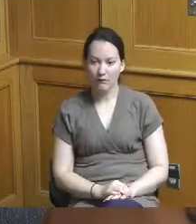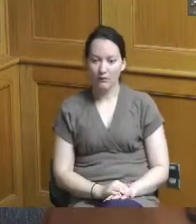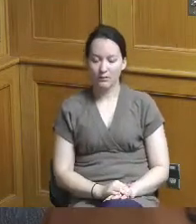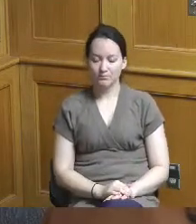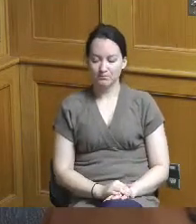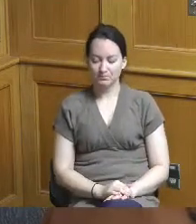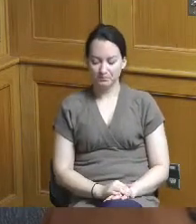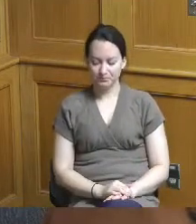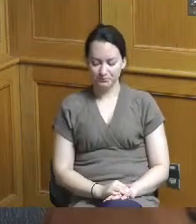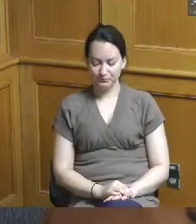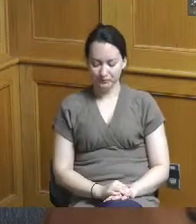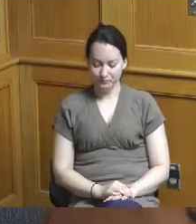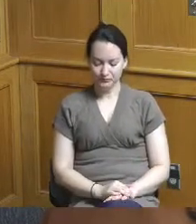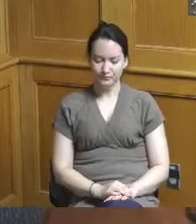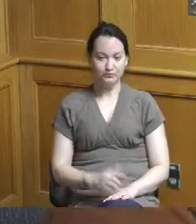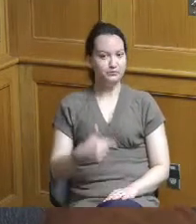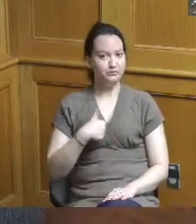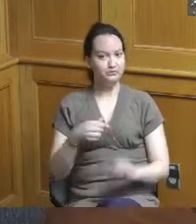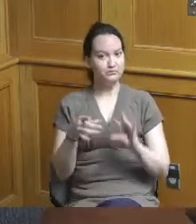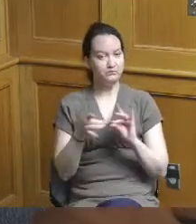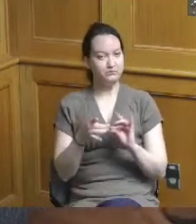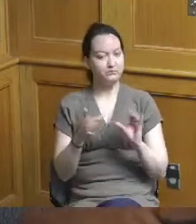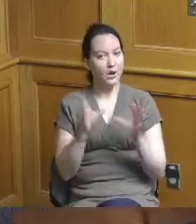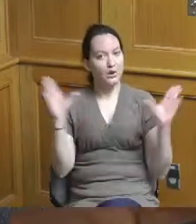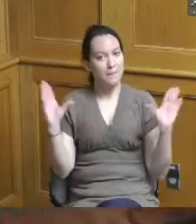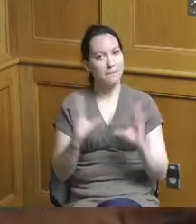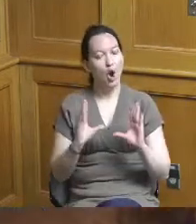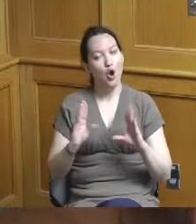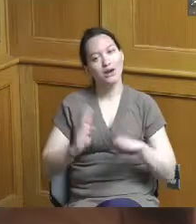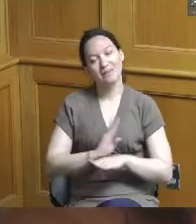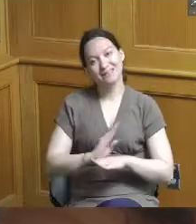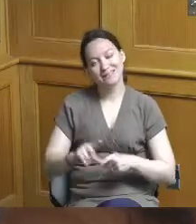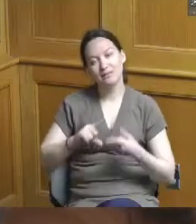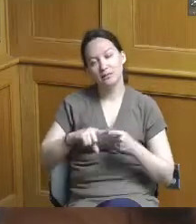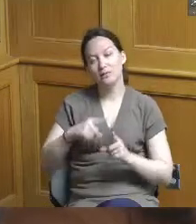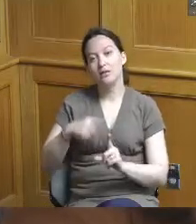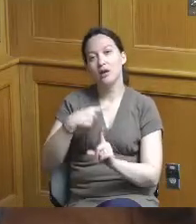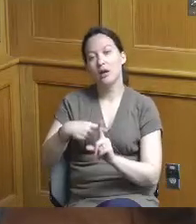so that's kind of what I want to see with small business as well as the Office of Youth